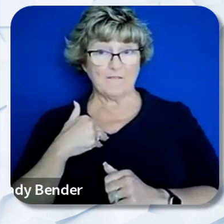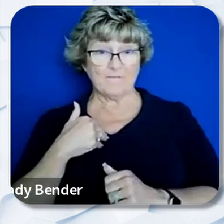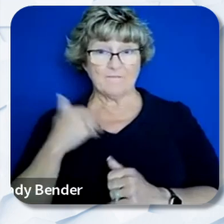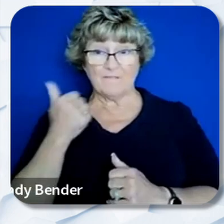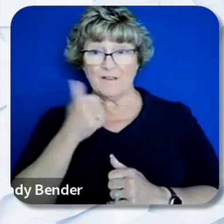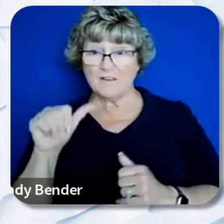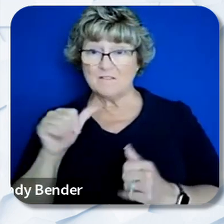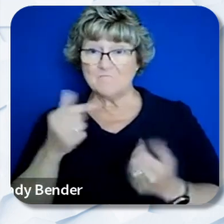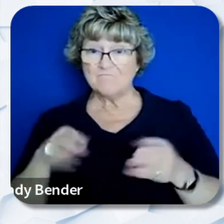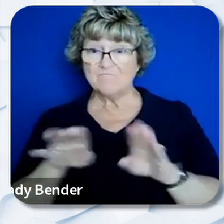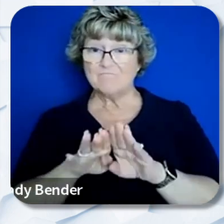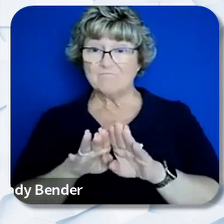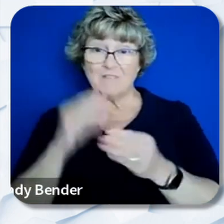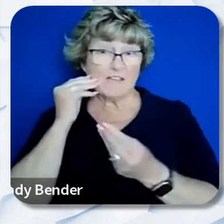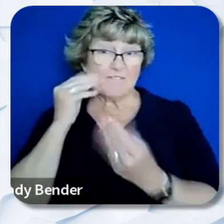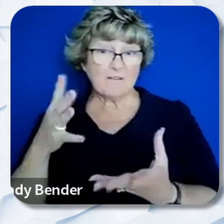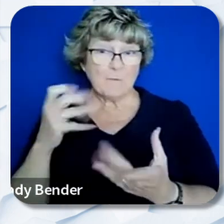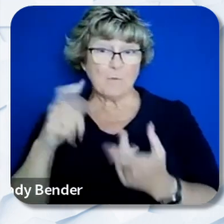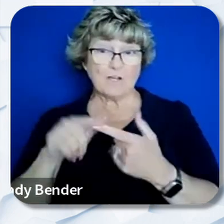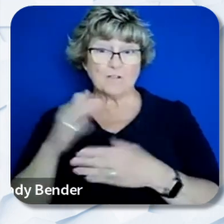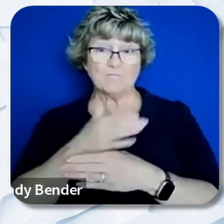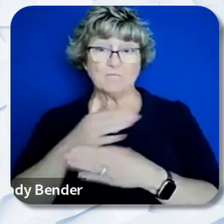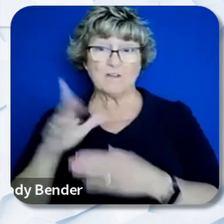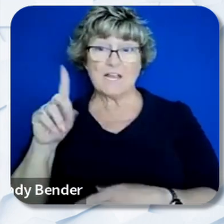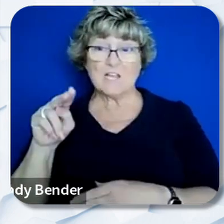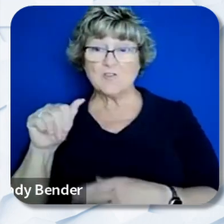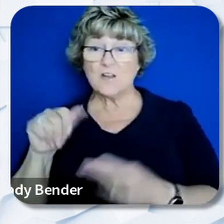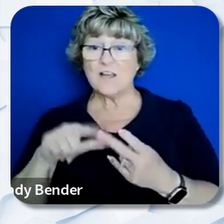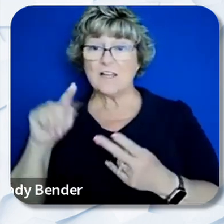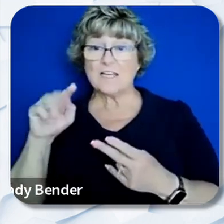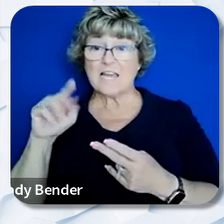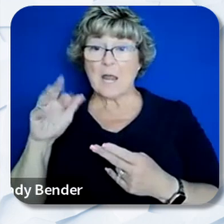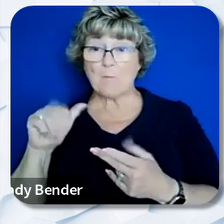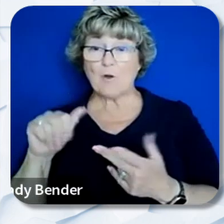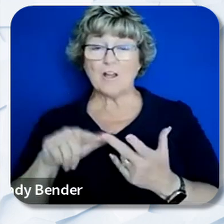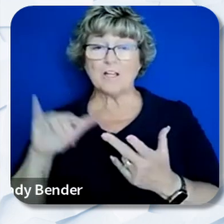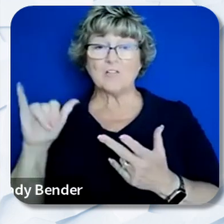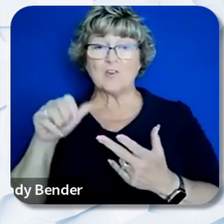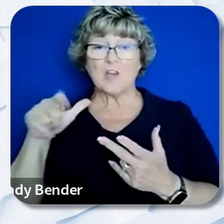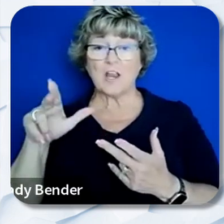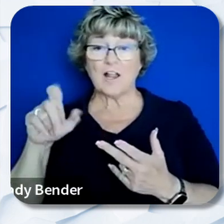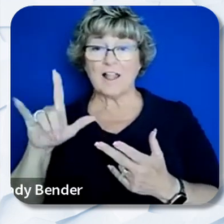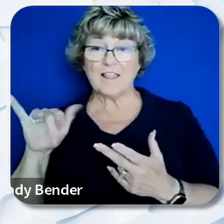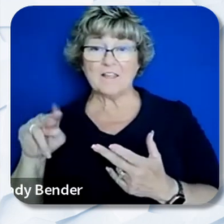of closing information that we wanted to add Donna, Tamara, or Jacqueline? There's one